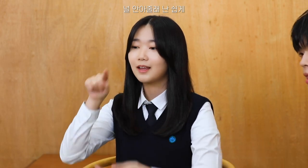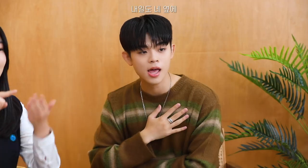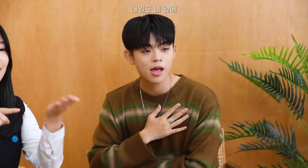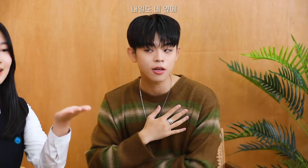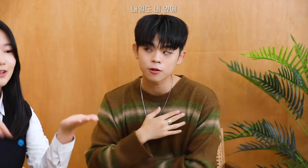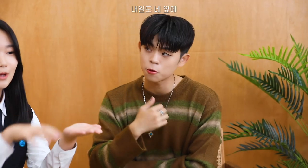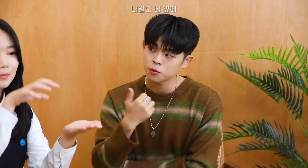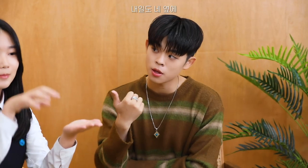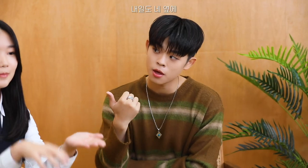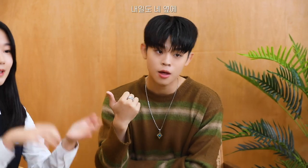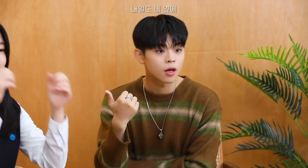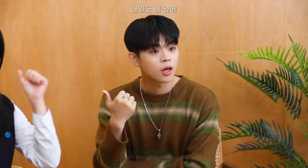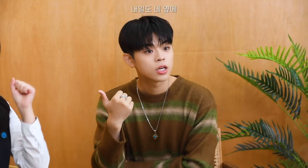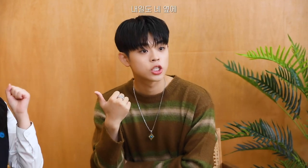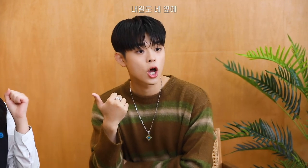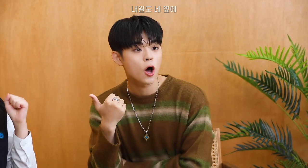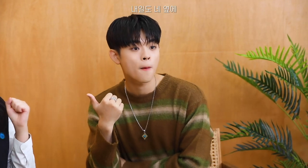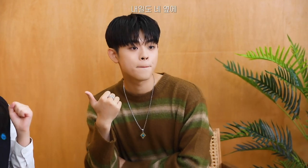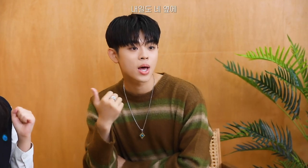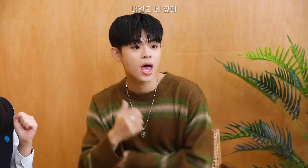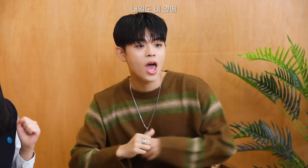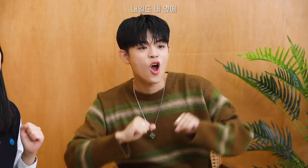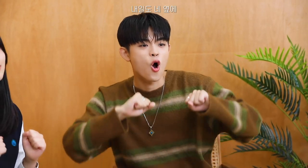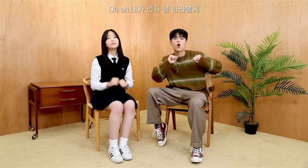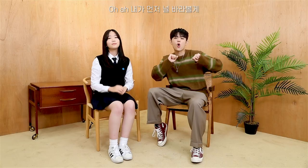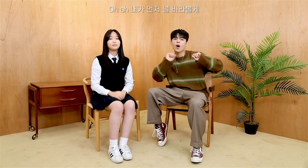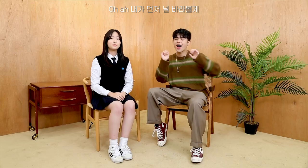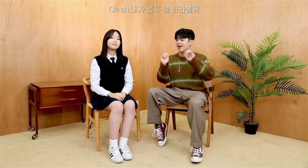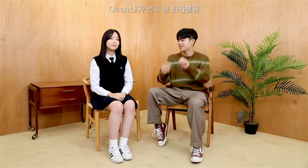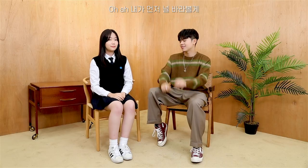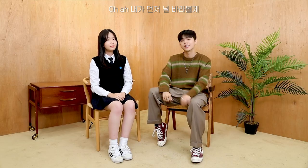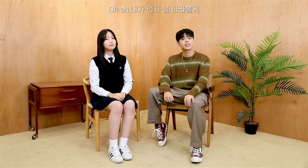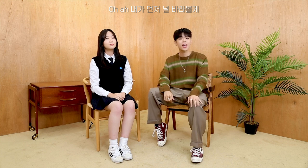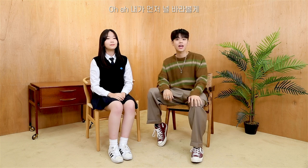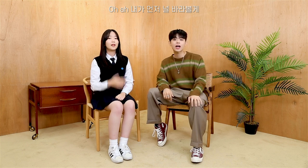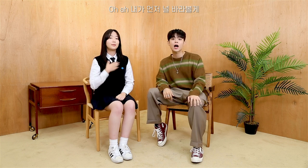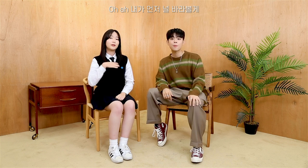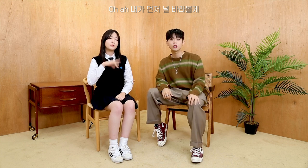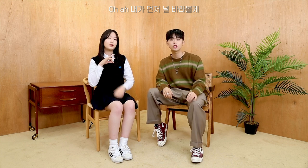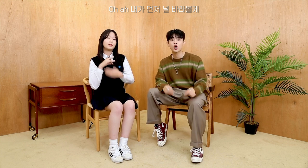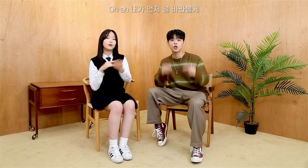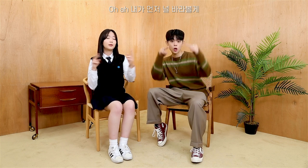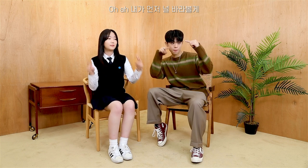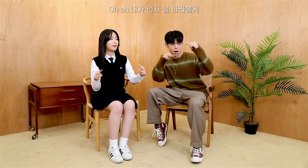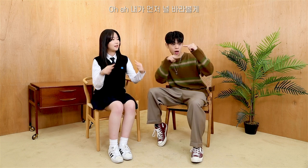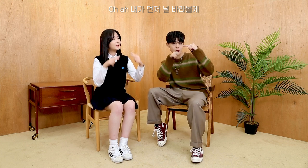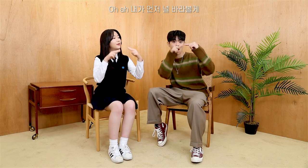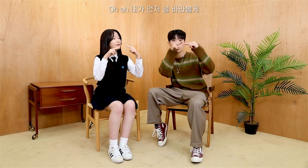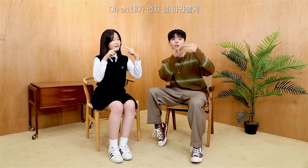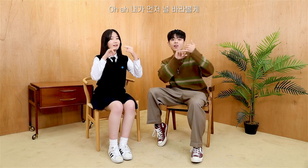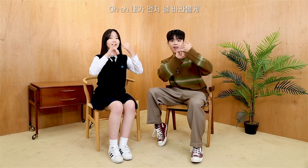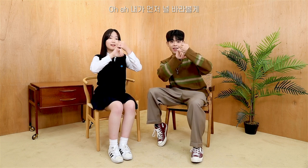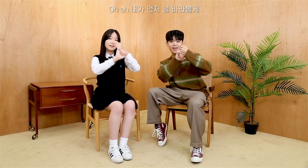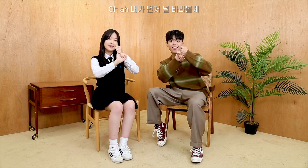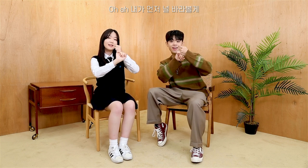I'll be next to you tomorrow Oh ah, I'll look at you first